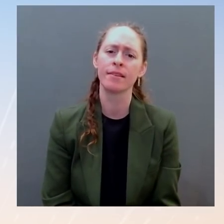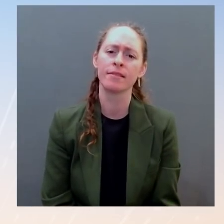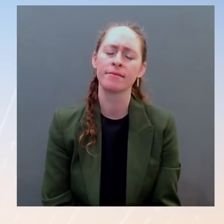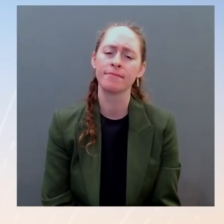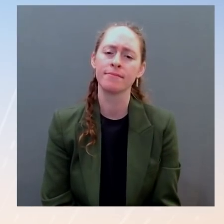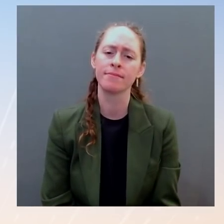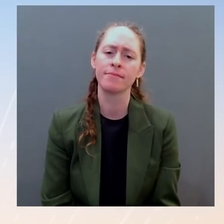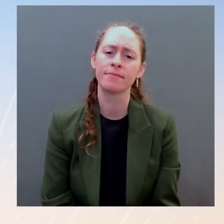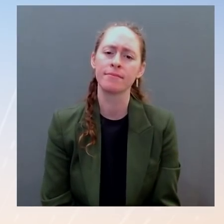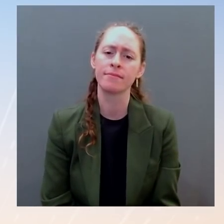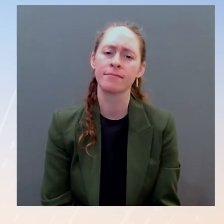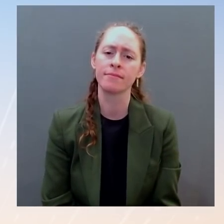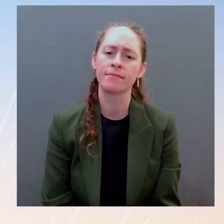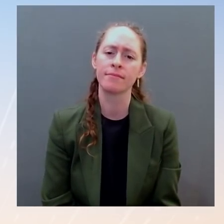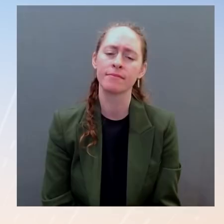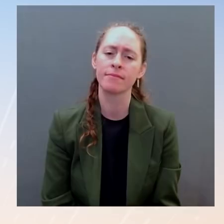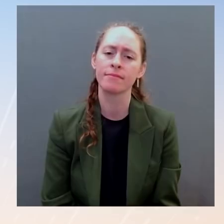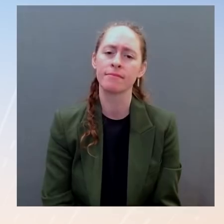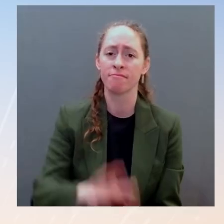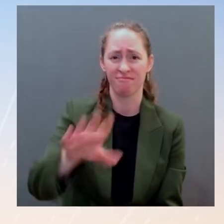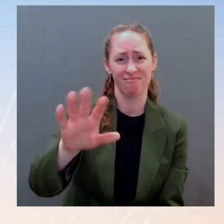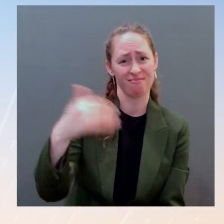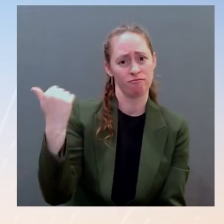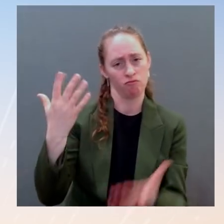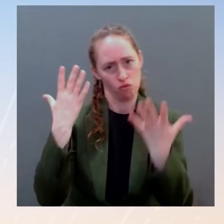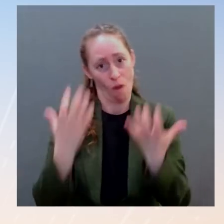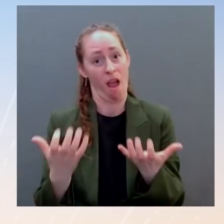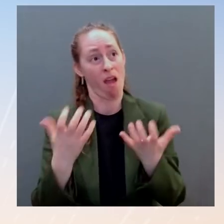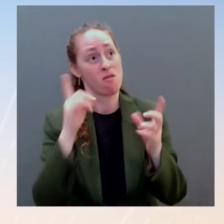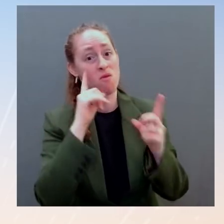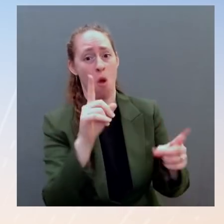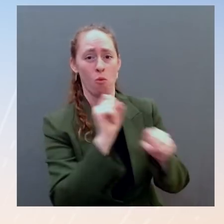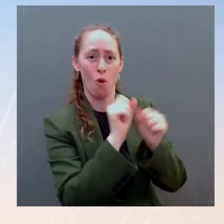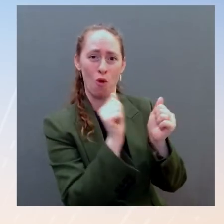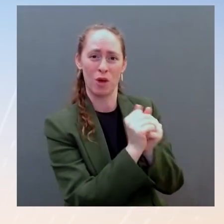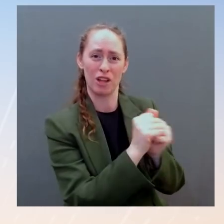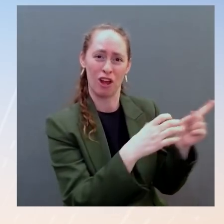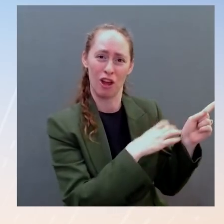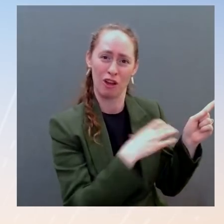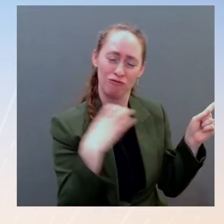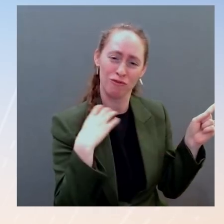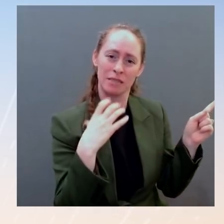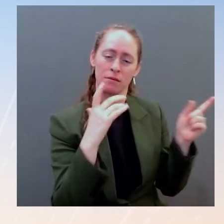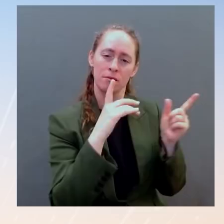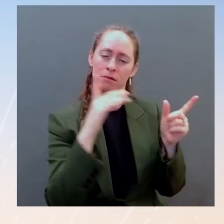reform that has smarter security, that does put in place an asylum processing system